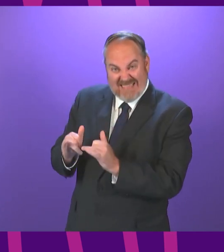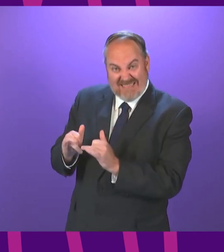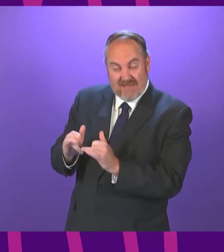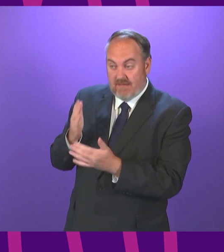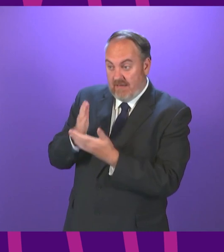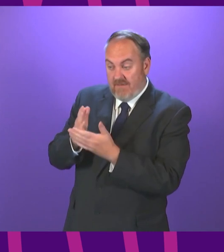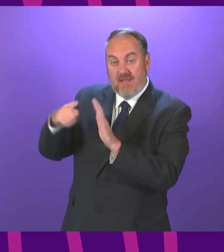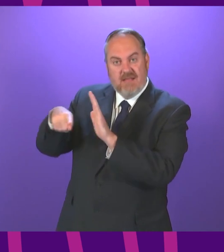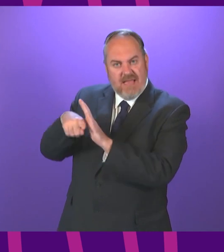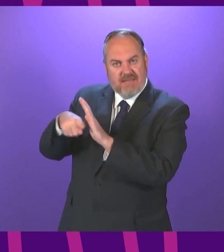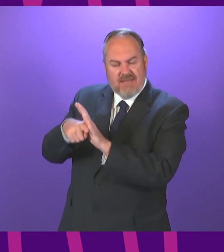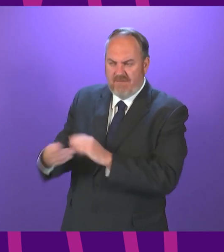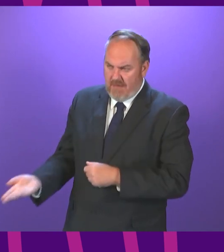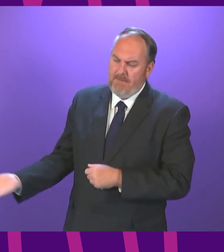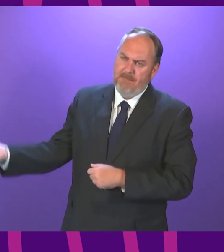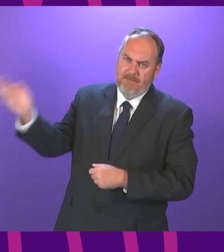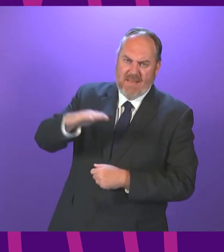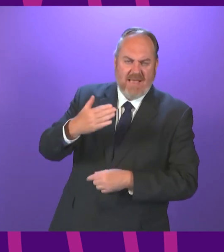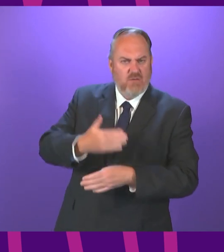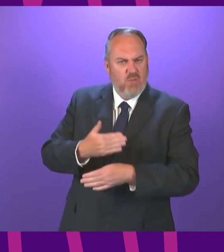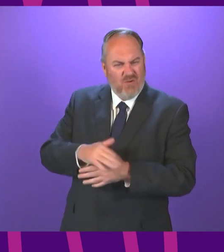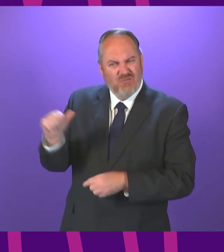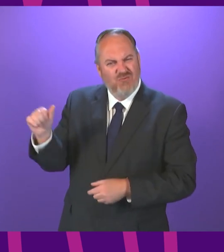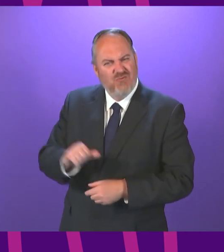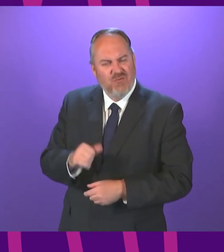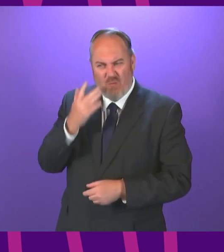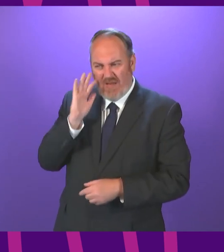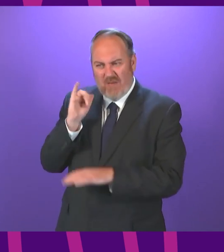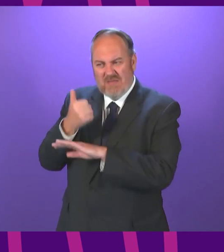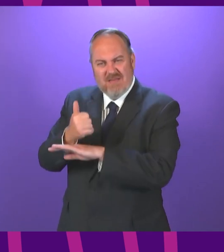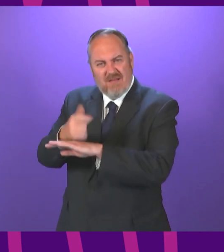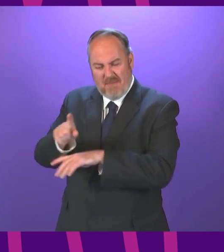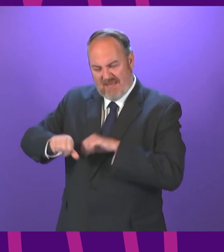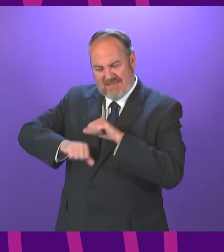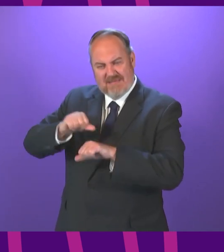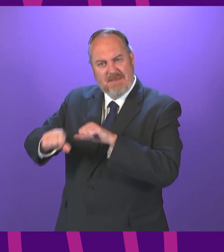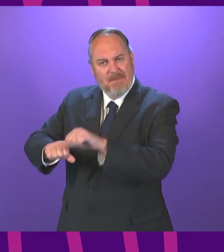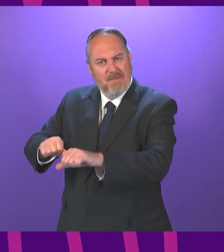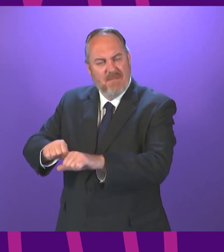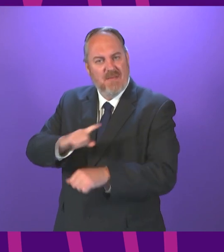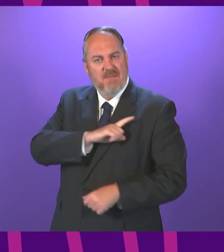Is that being considered? If so, when could it be in place? The situation is urgent.